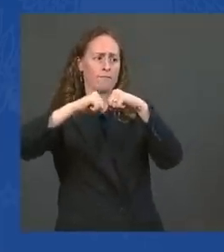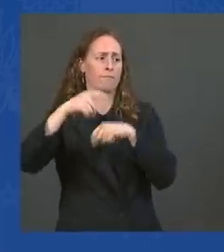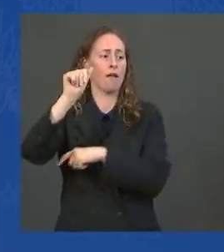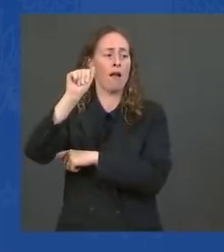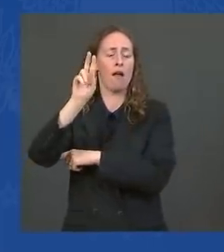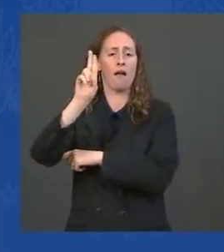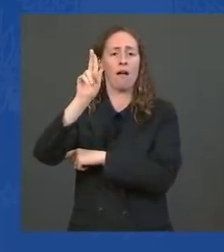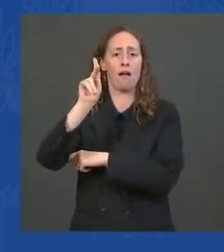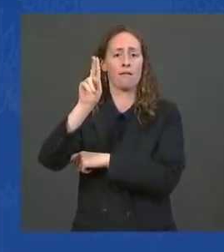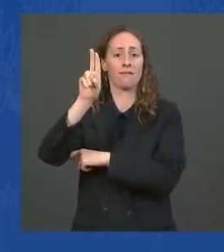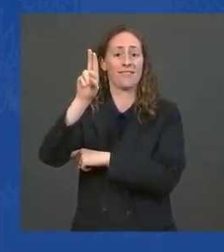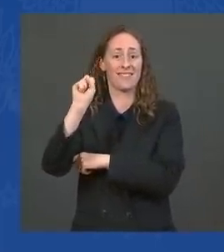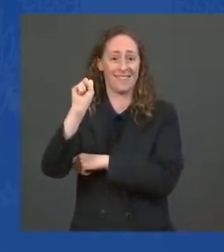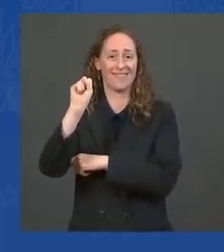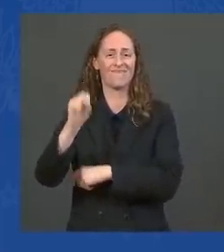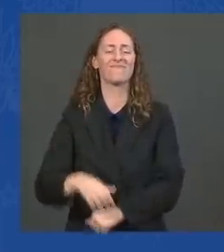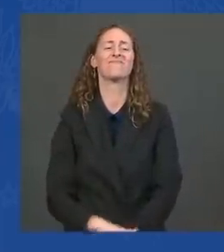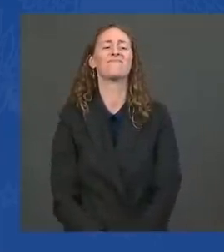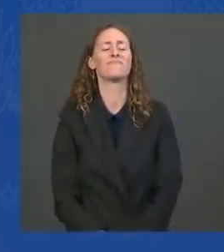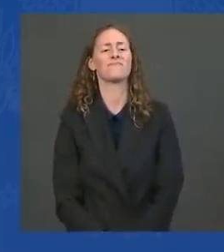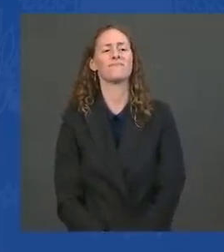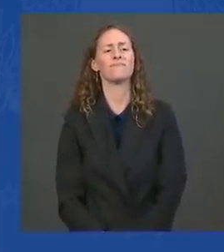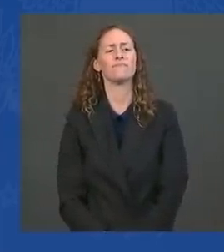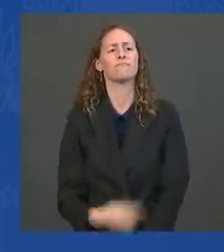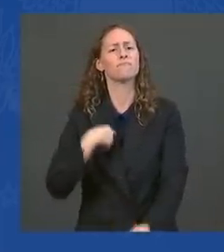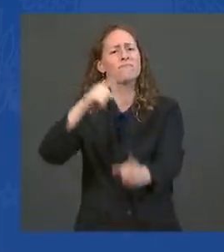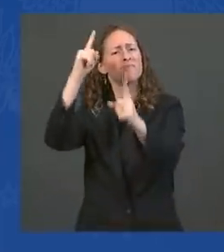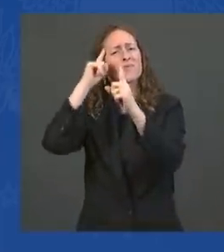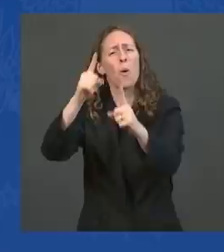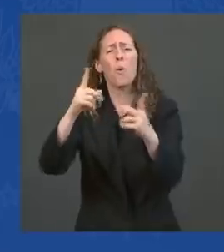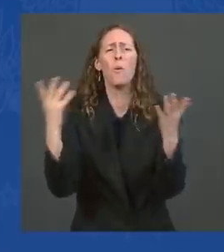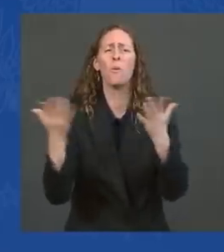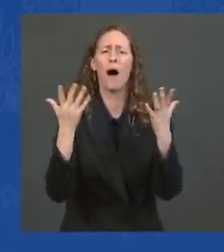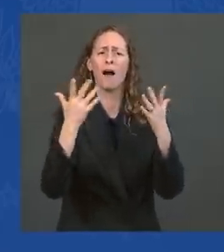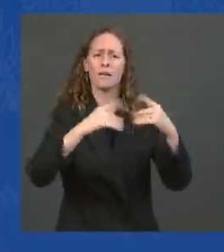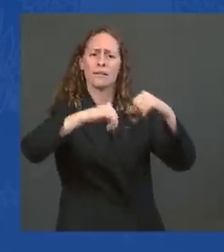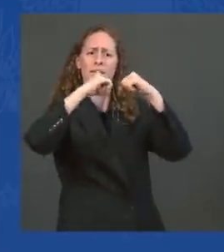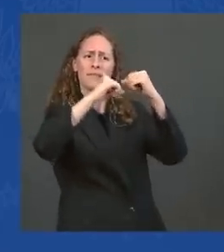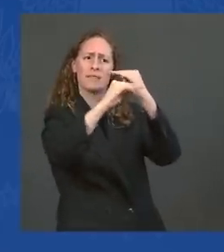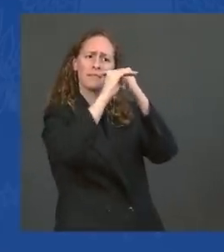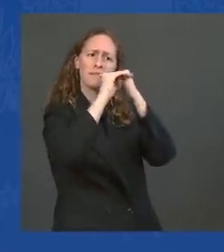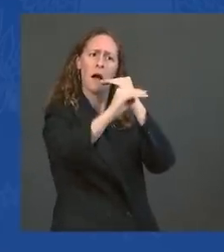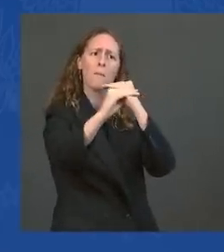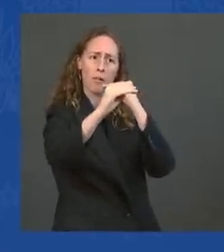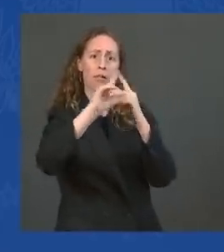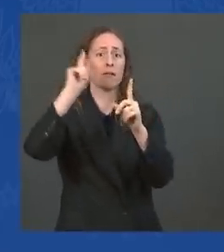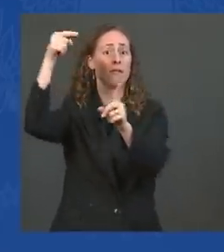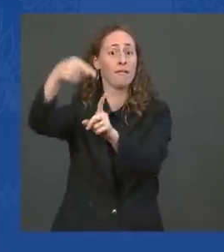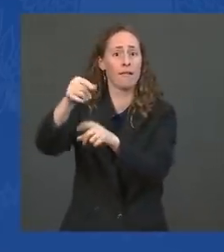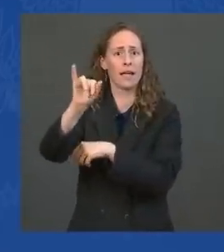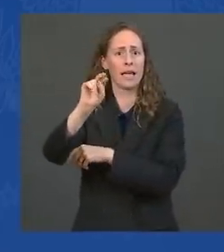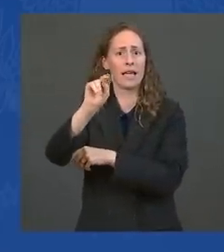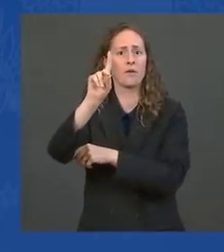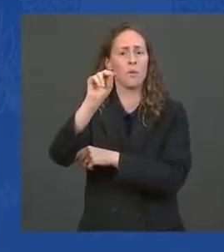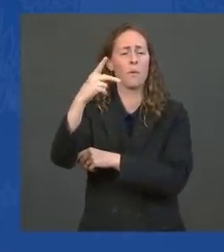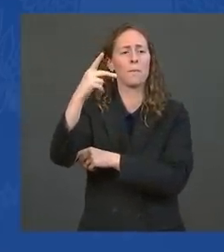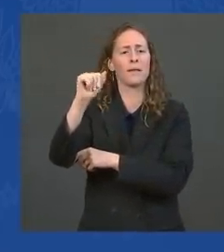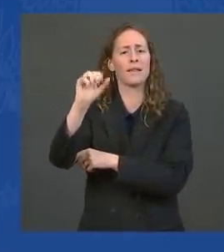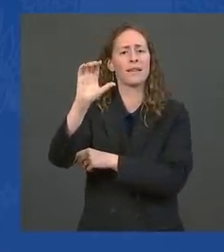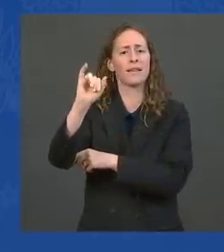to preserve security and stability in the Indo-Pacific. We're opening a new chapter in our friendship,